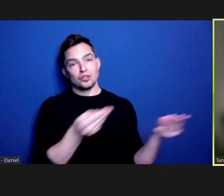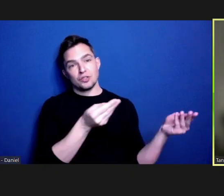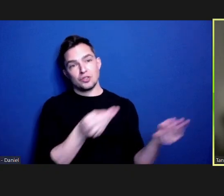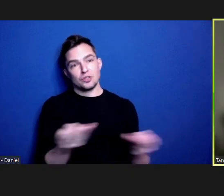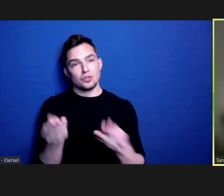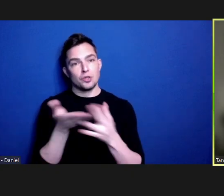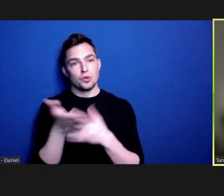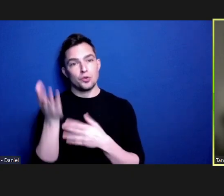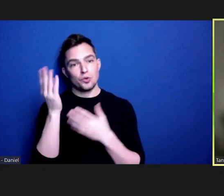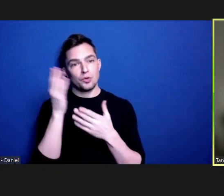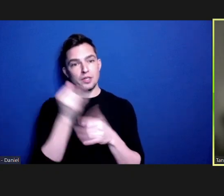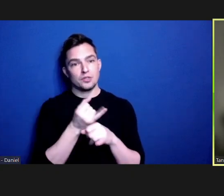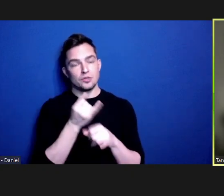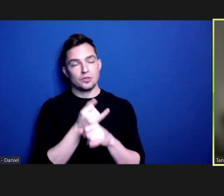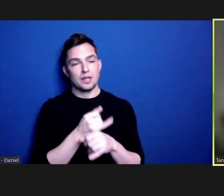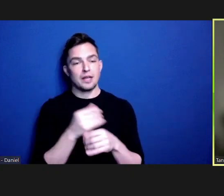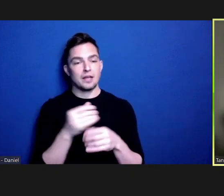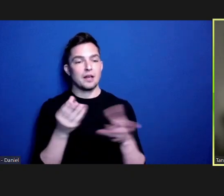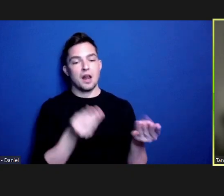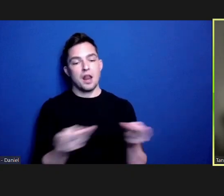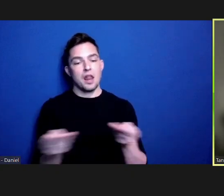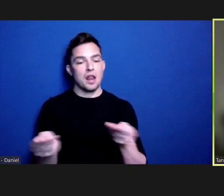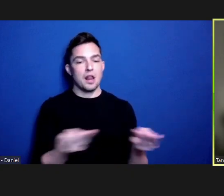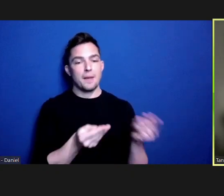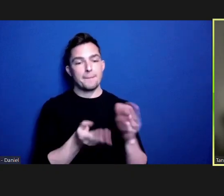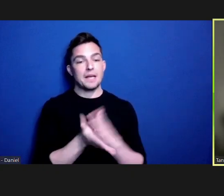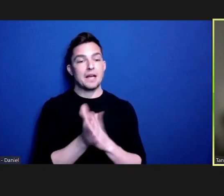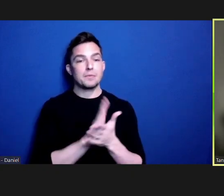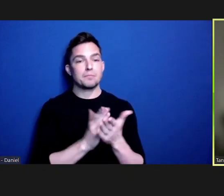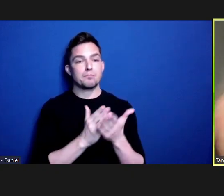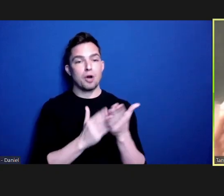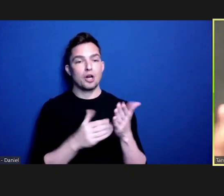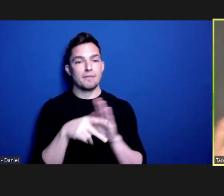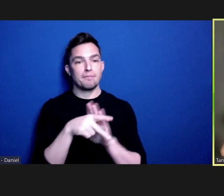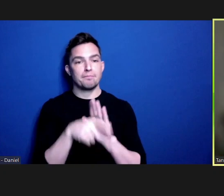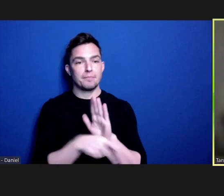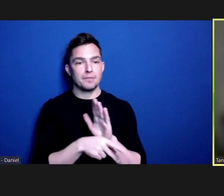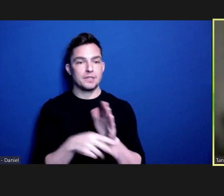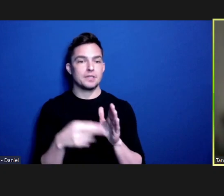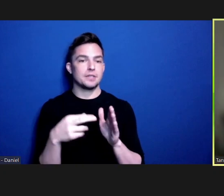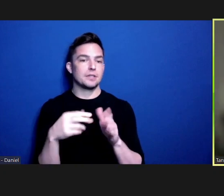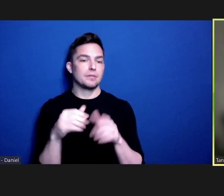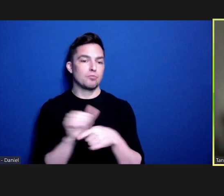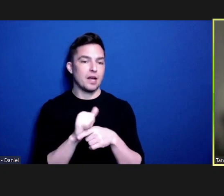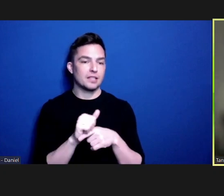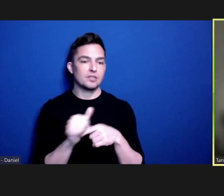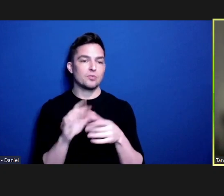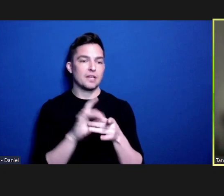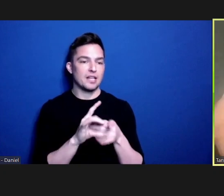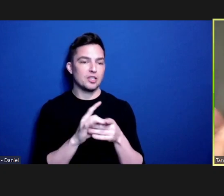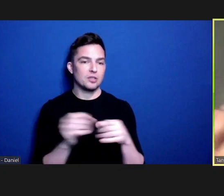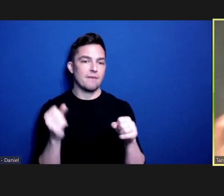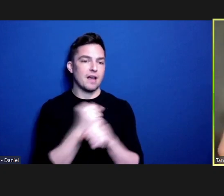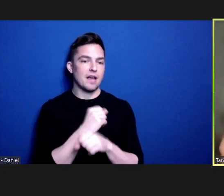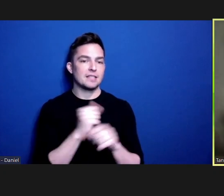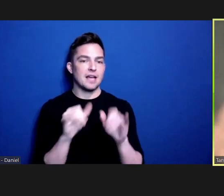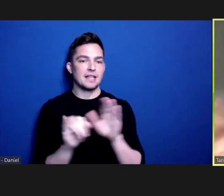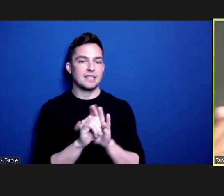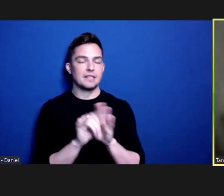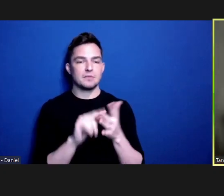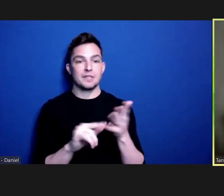of policies, practices, relationships, fights, identities. It's like a virus, it just travels,